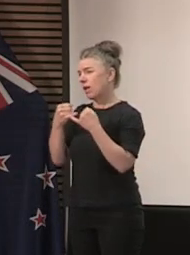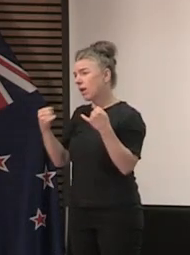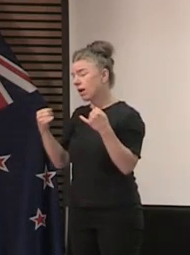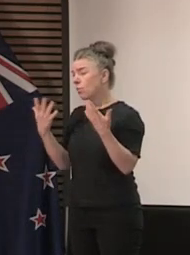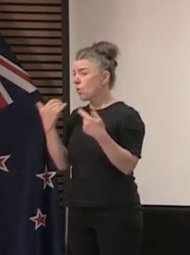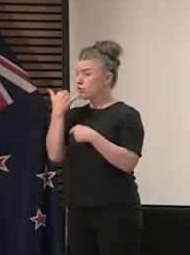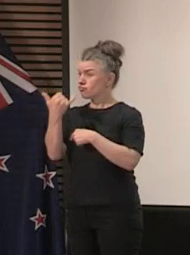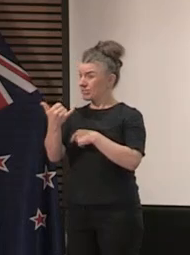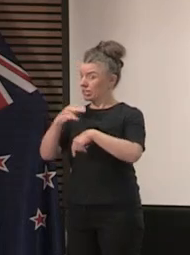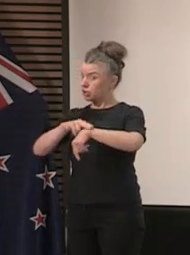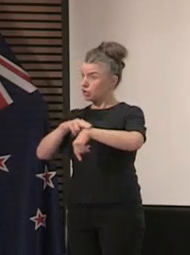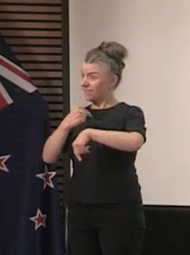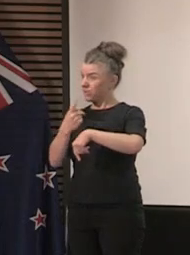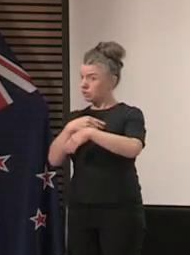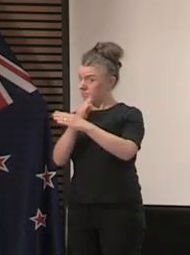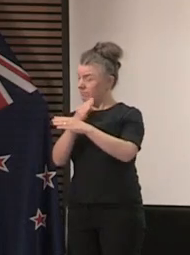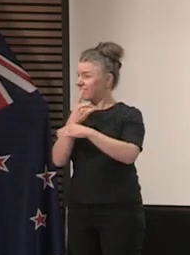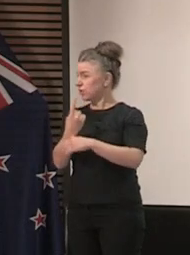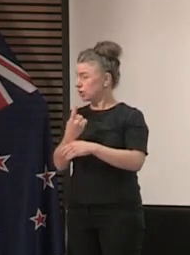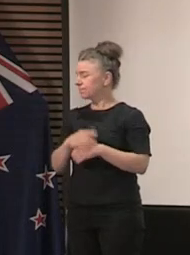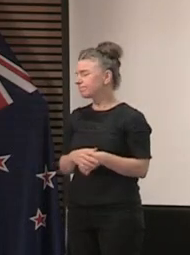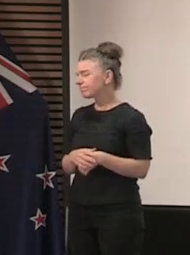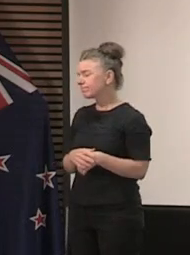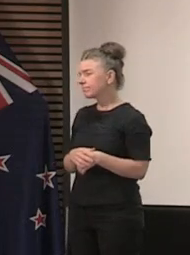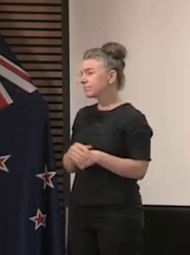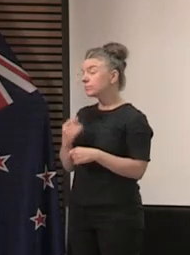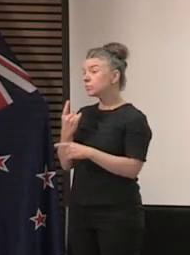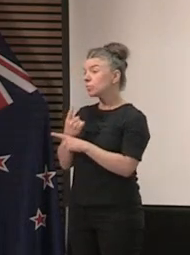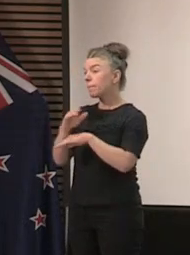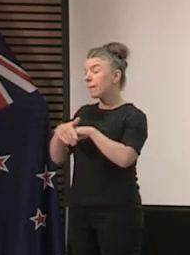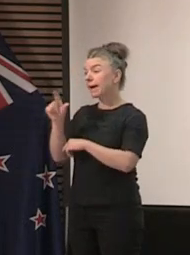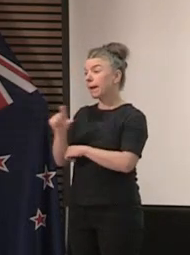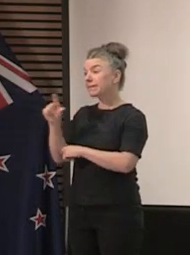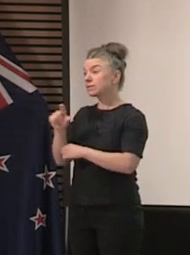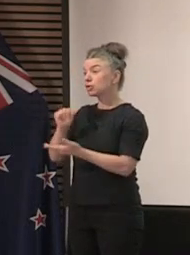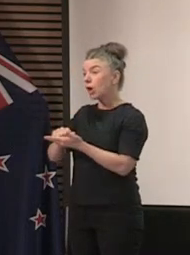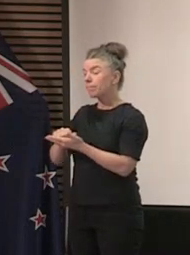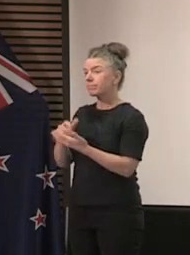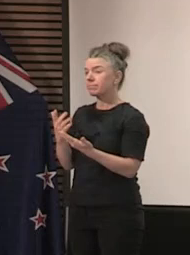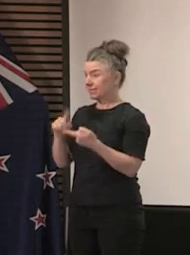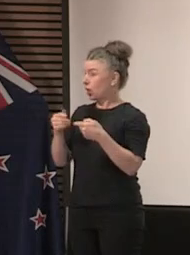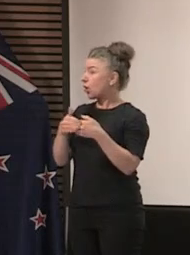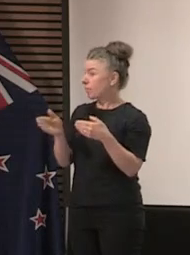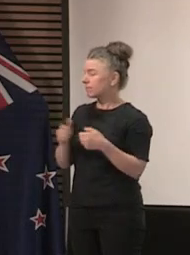respiratory symptoms, please seek help through Healthline or by calling ahead to your